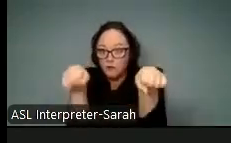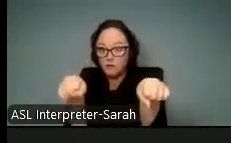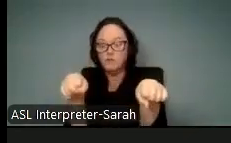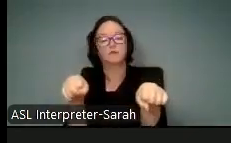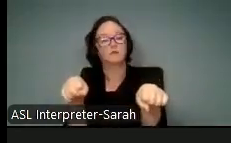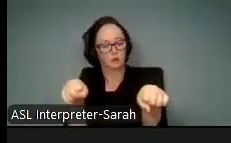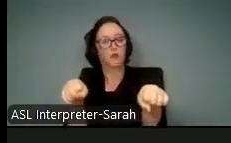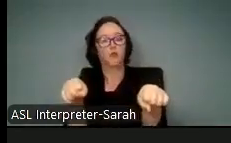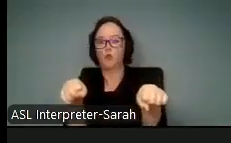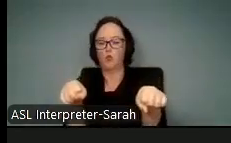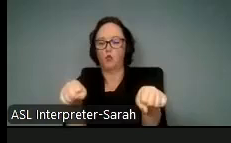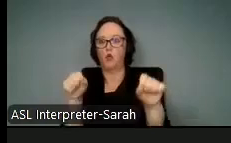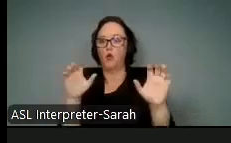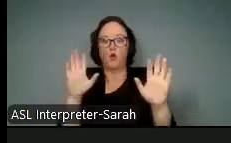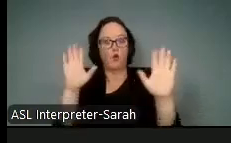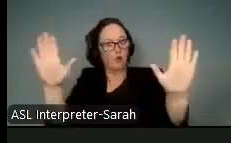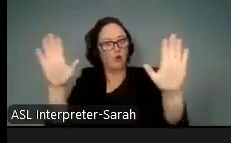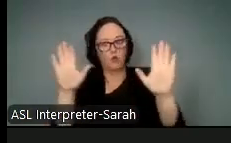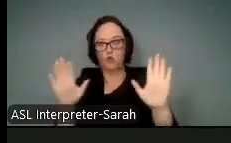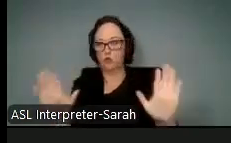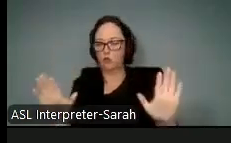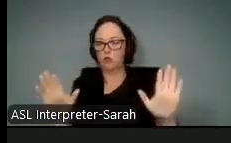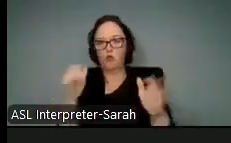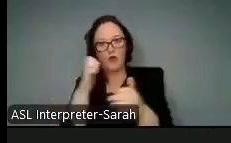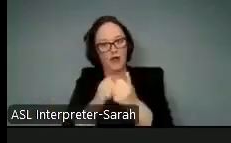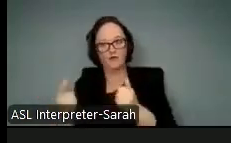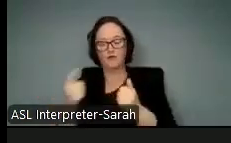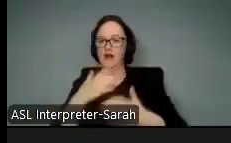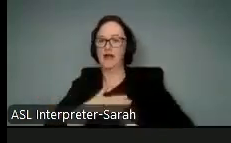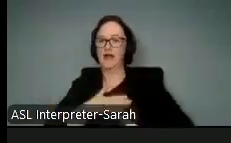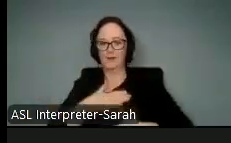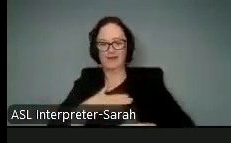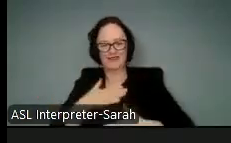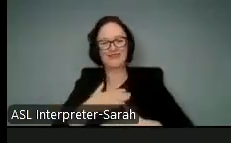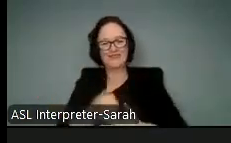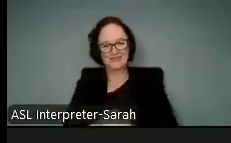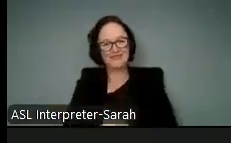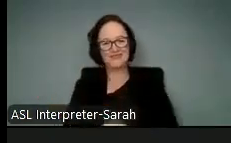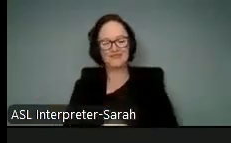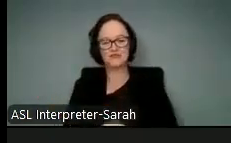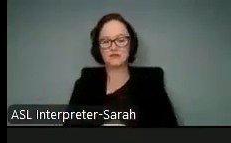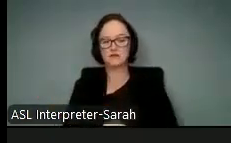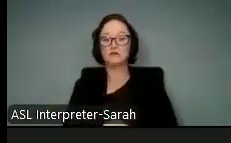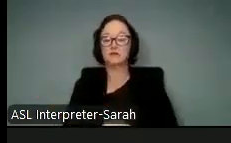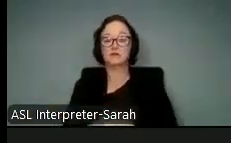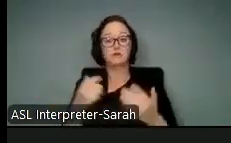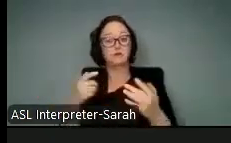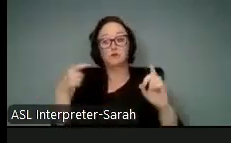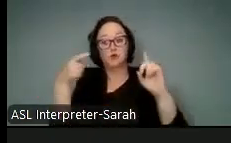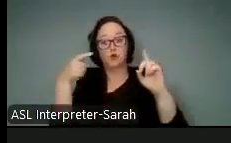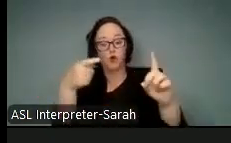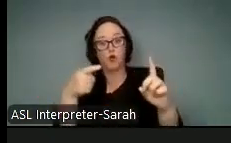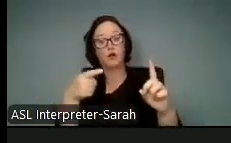this would be fantastic, it'll make everyone happy. The goal is always meet AAA if you can, but AA is realistic,